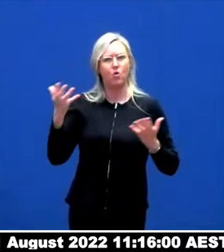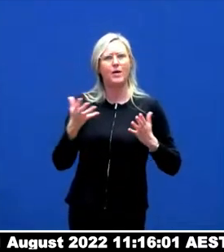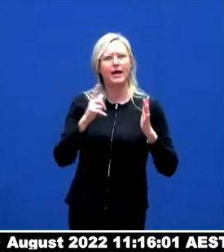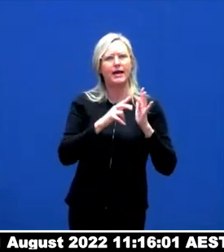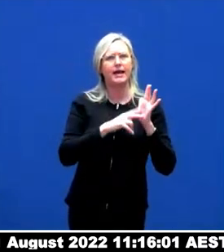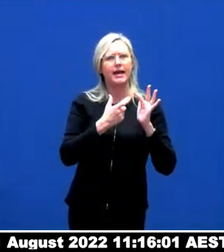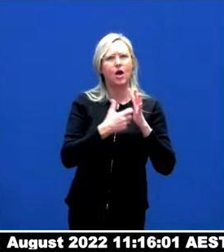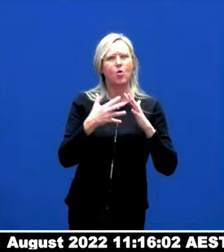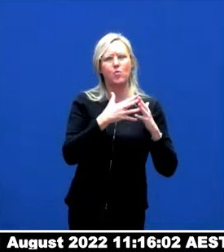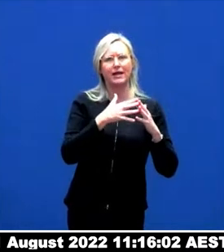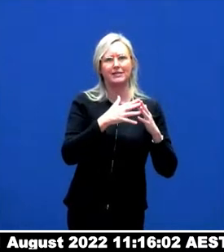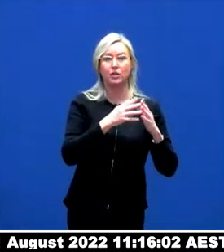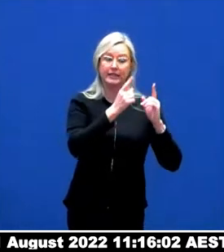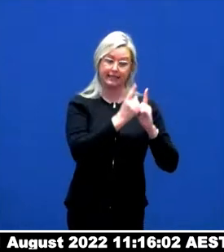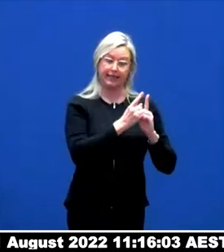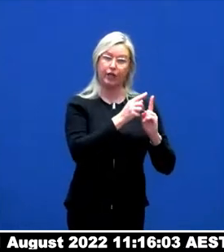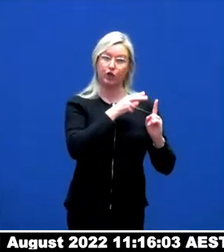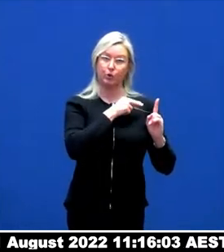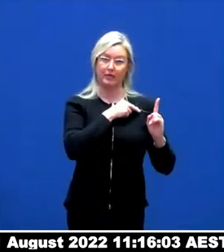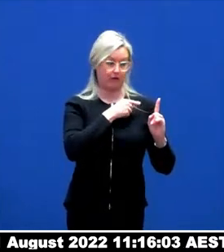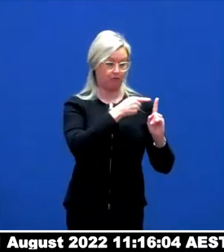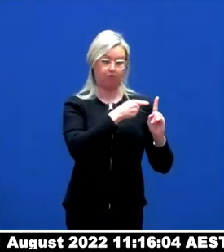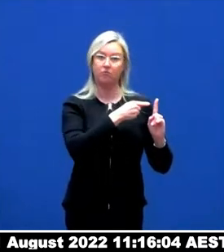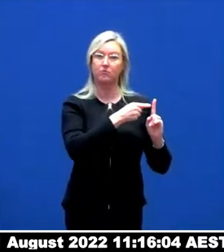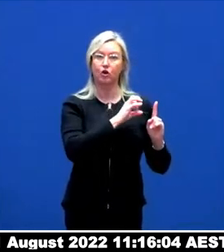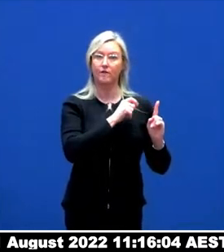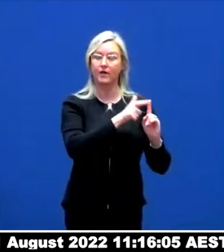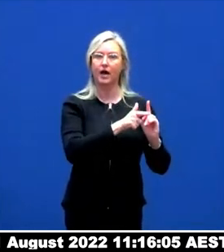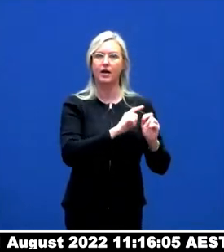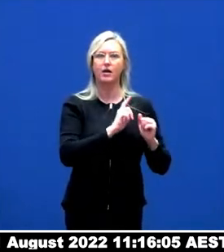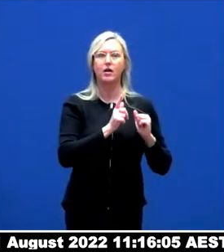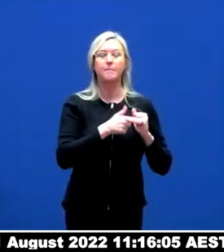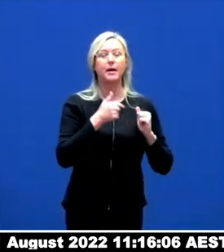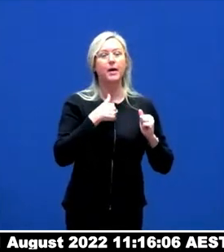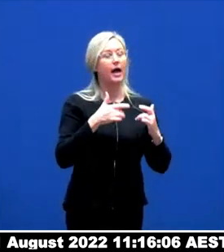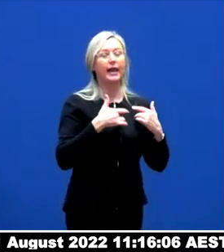So, it's quite close to Newtown, but I didn't know of this service that existed in